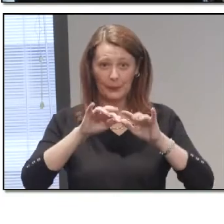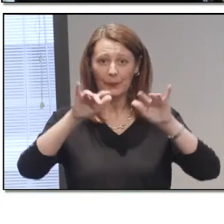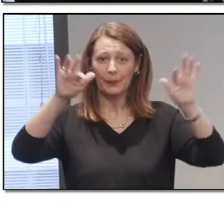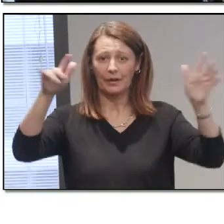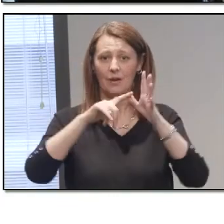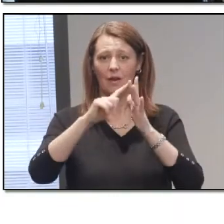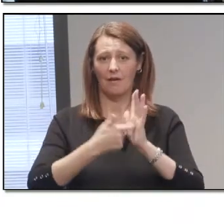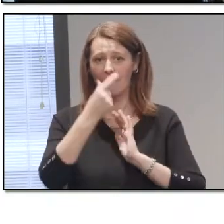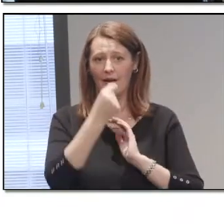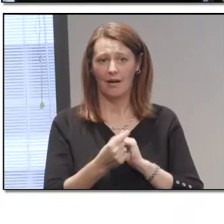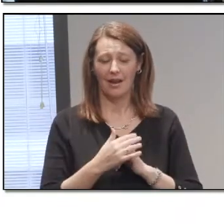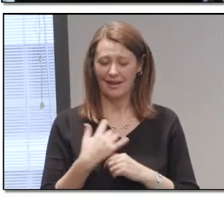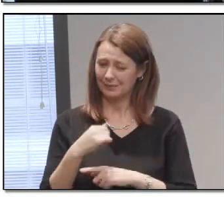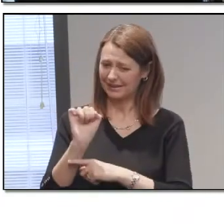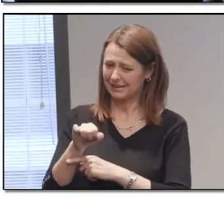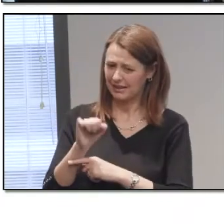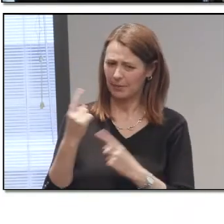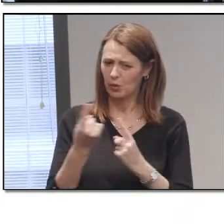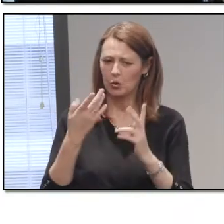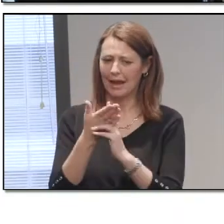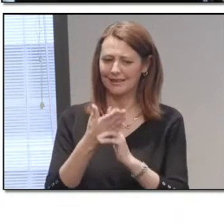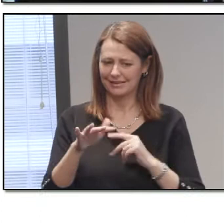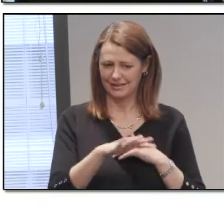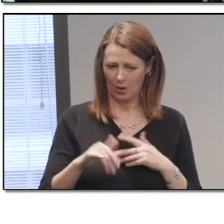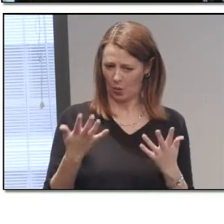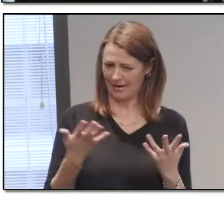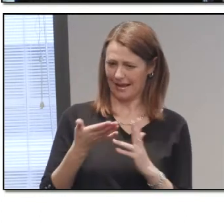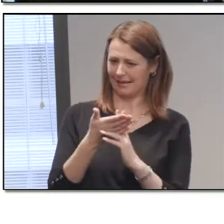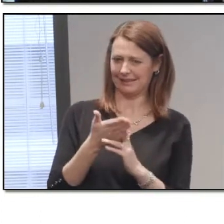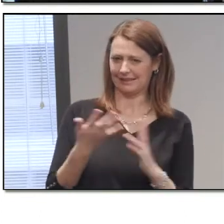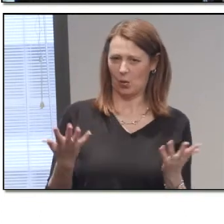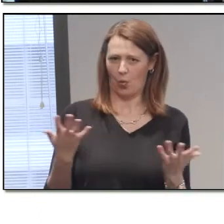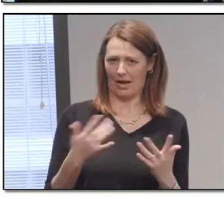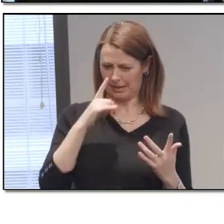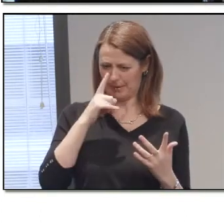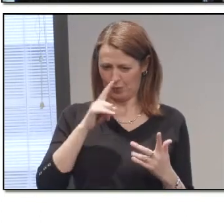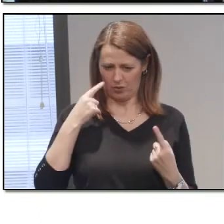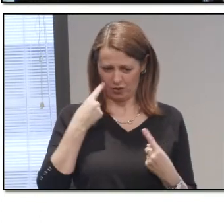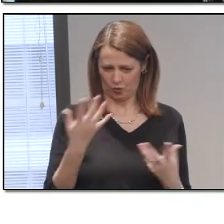and I said yes but who's accessing this where's the access where is the human exposure pathway?